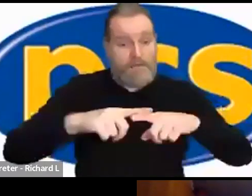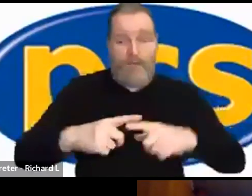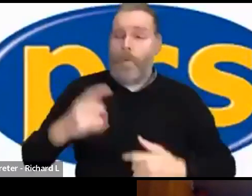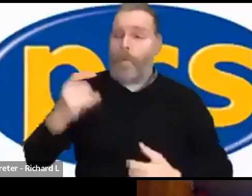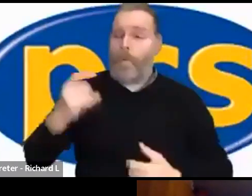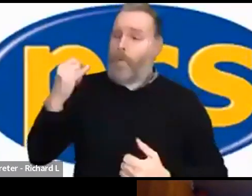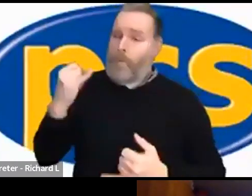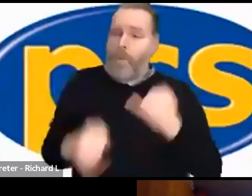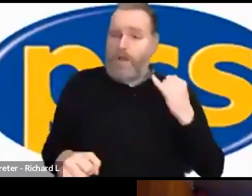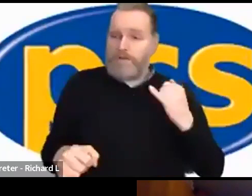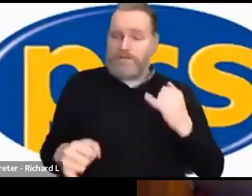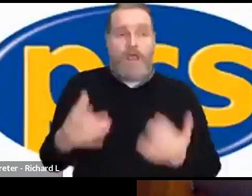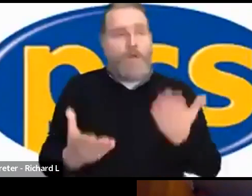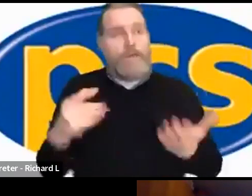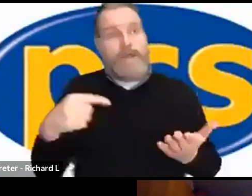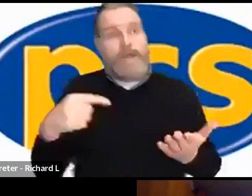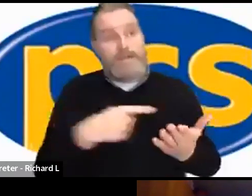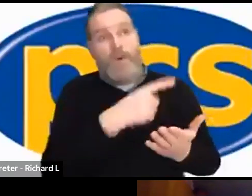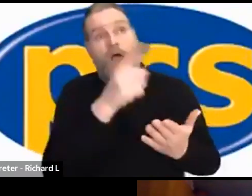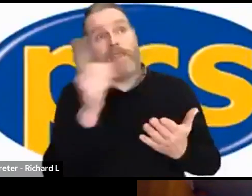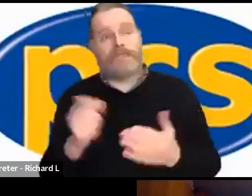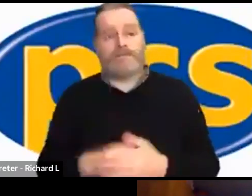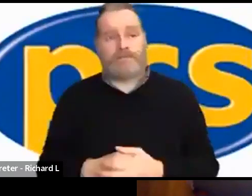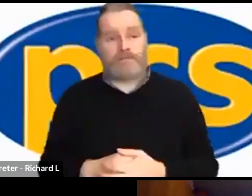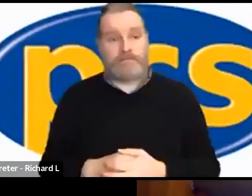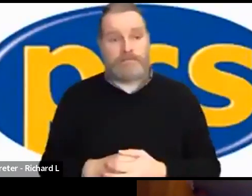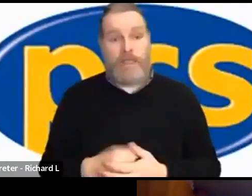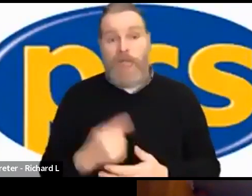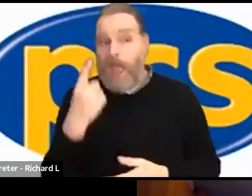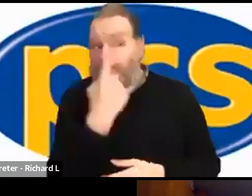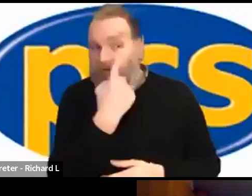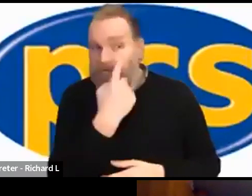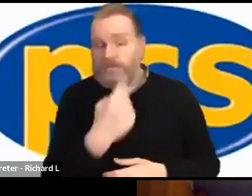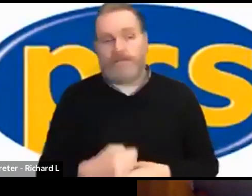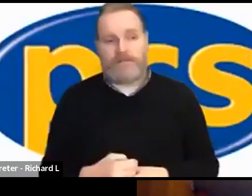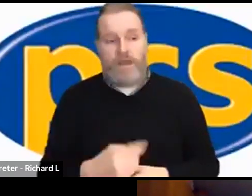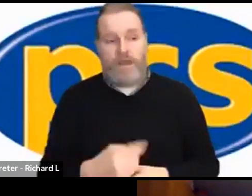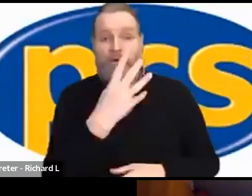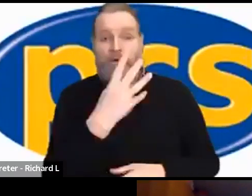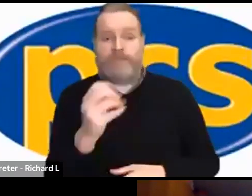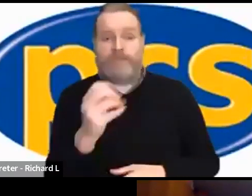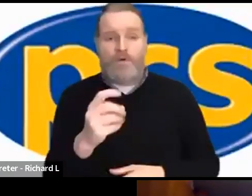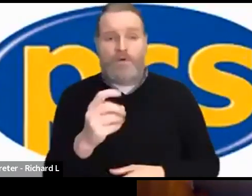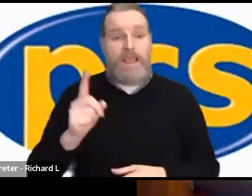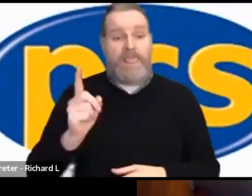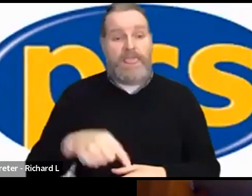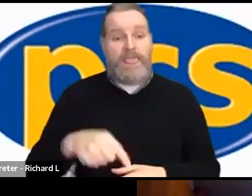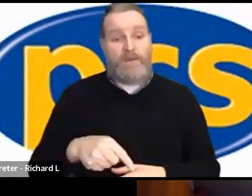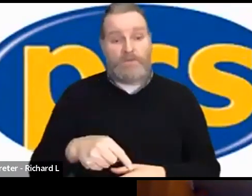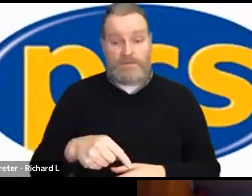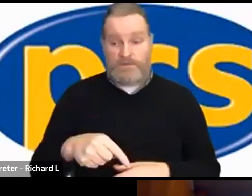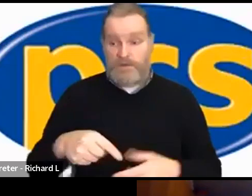treating you worse than anyone else is else is being treated else is being treated. If you want you want evidence, you, it is the fact that 40%